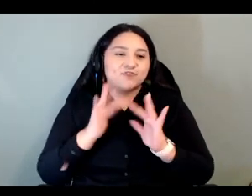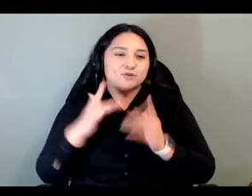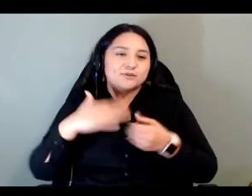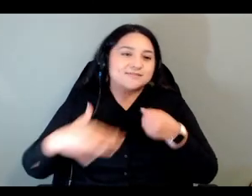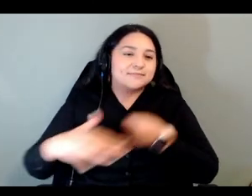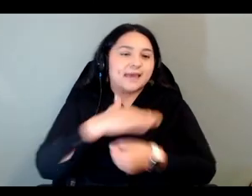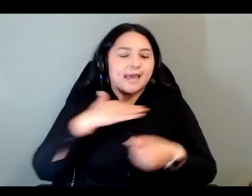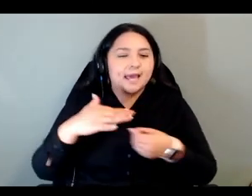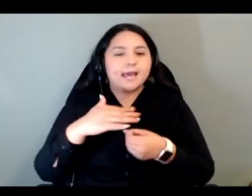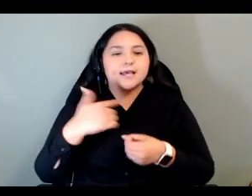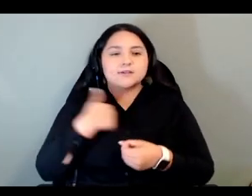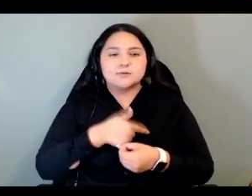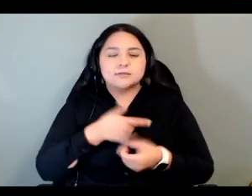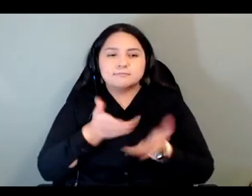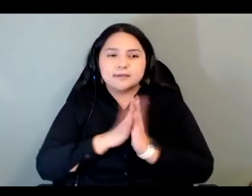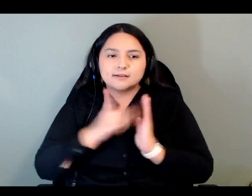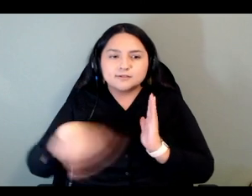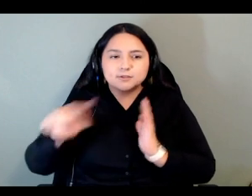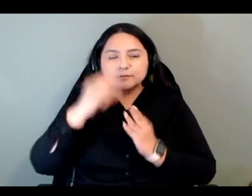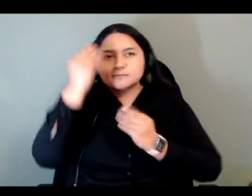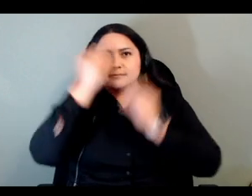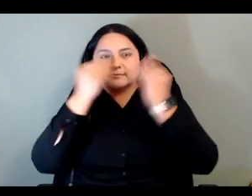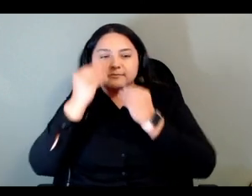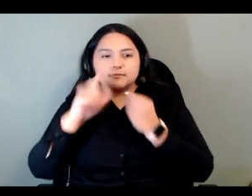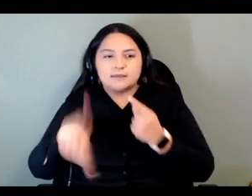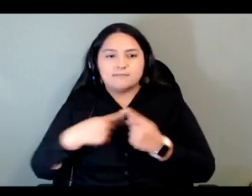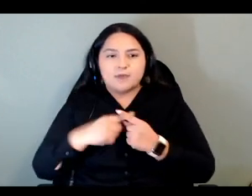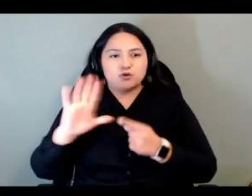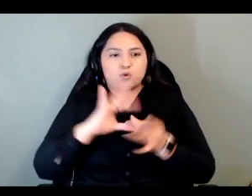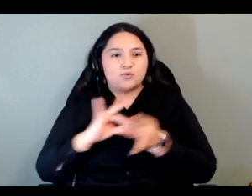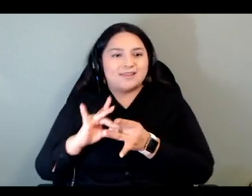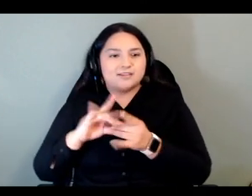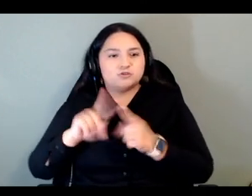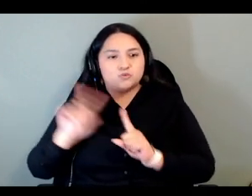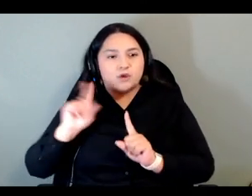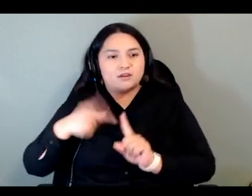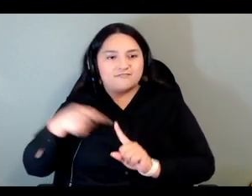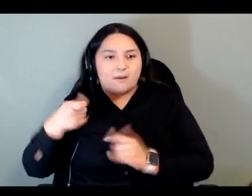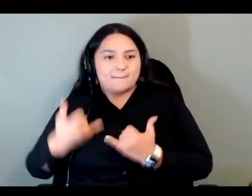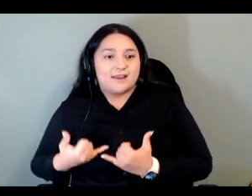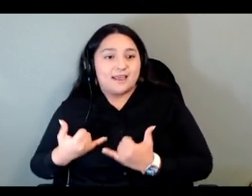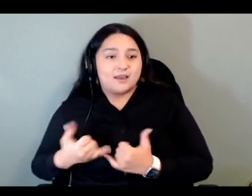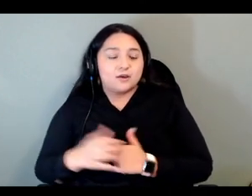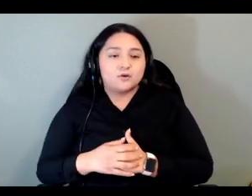your relation to the place where you are now if you like share greeting and the place you're